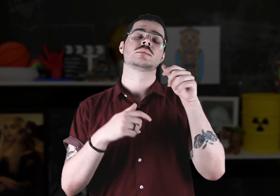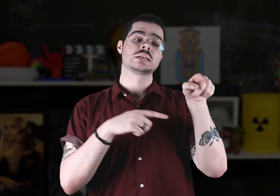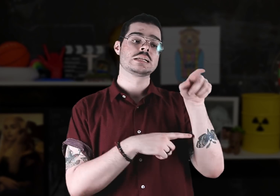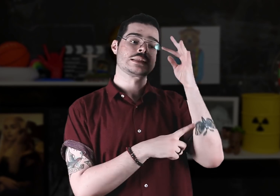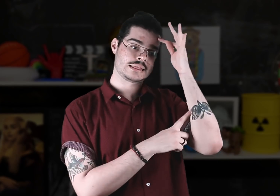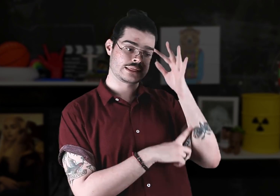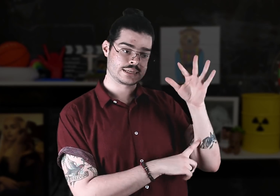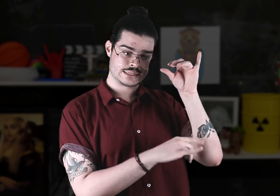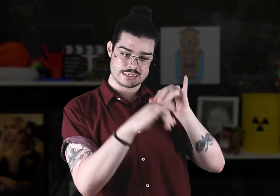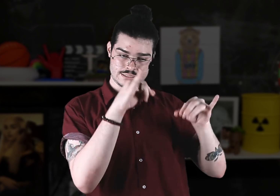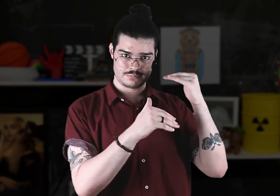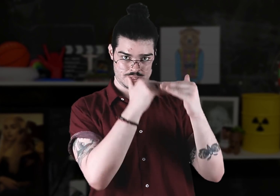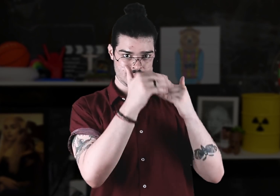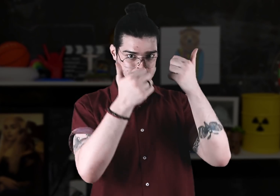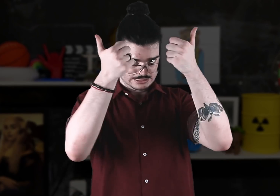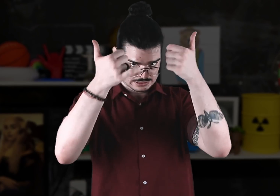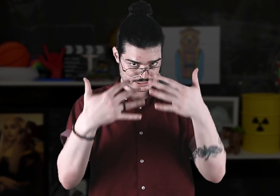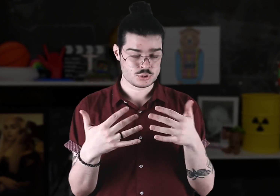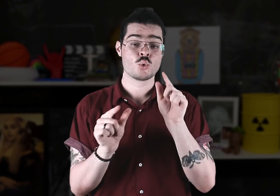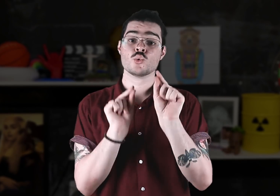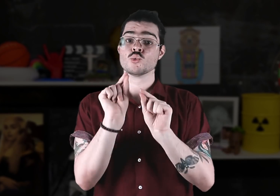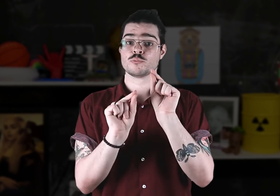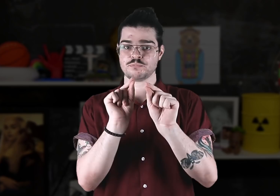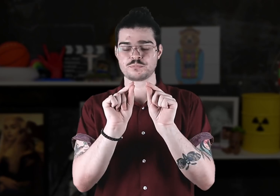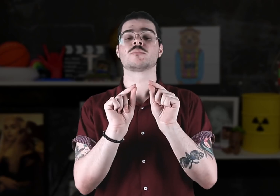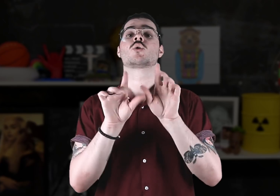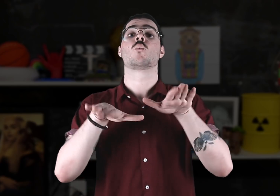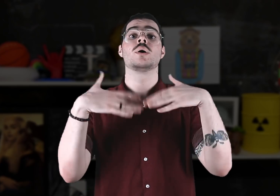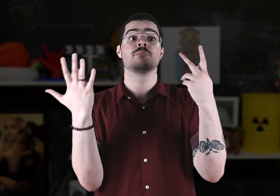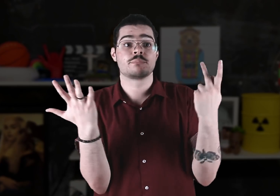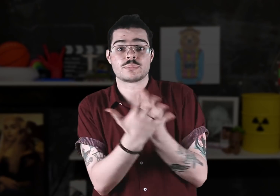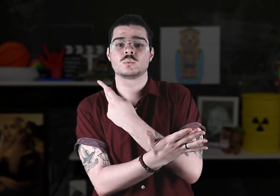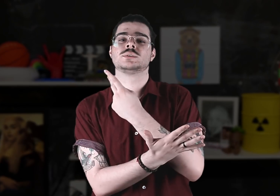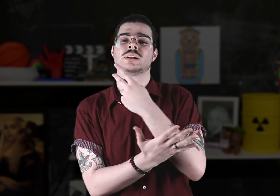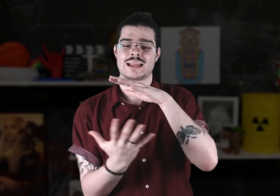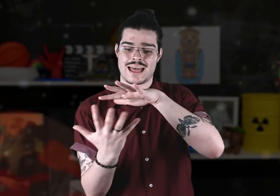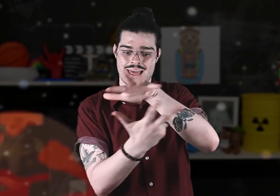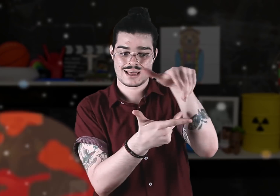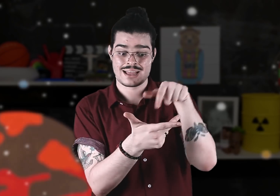The Theory of Chemical Evolution explains that when the Earth